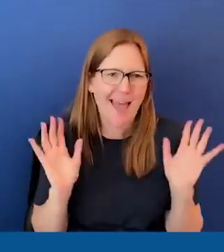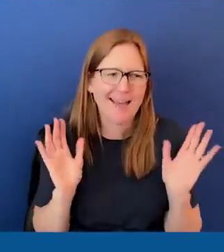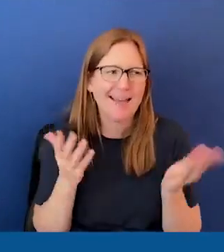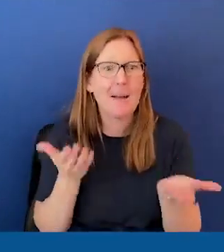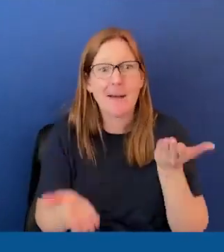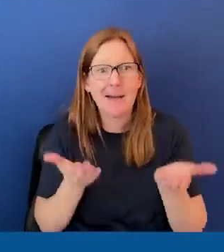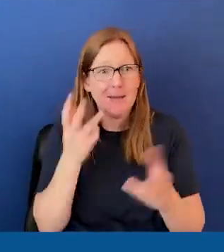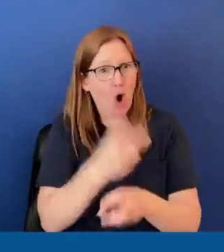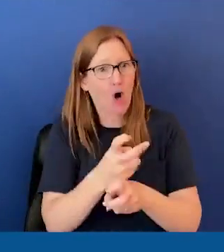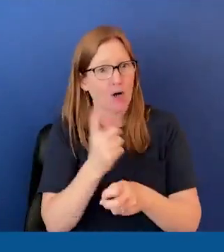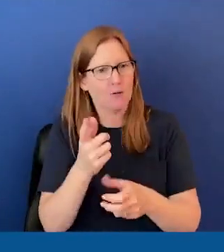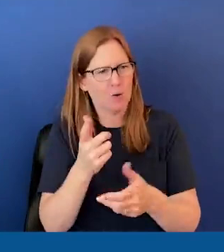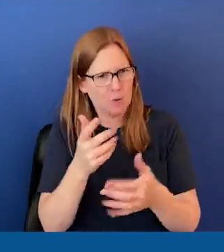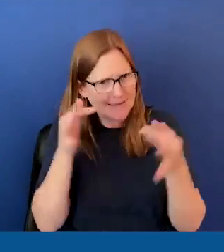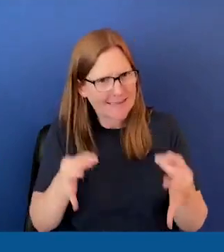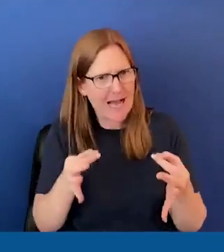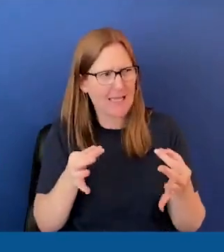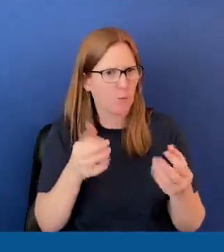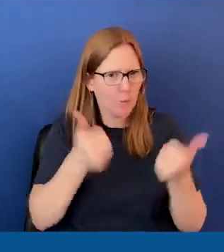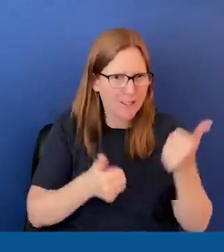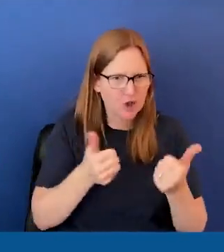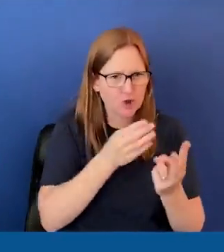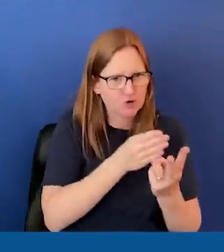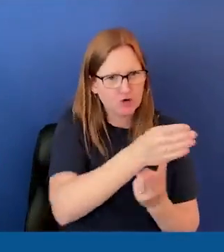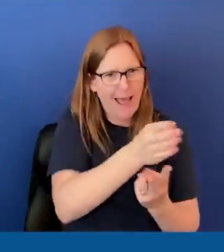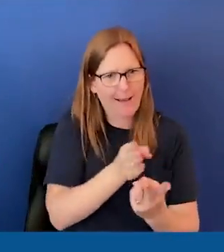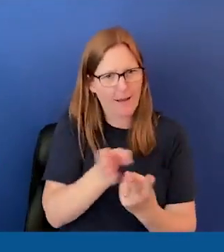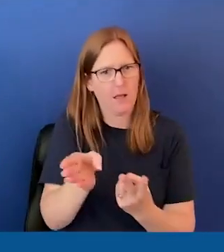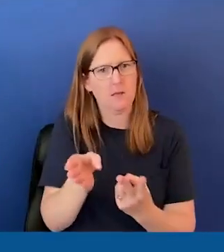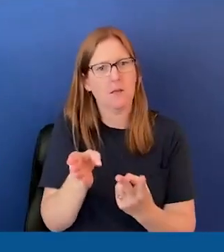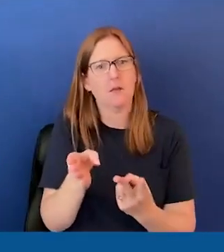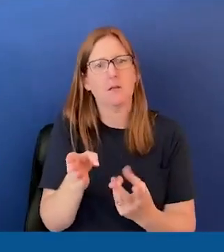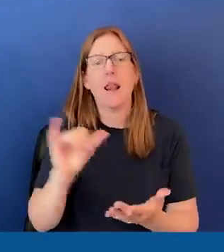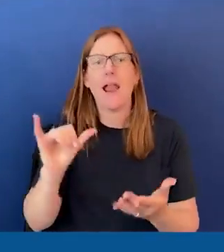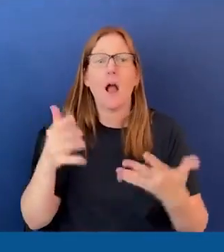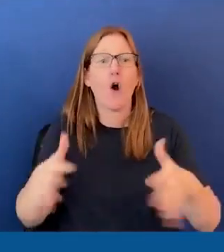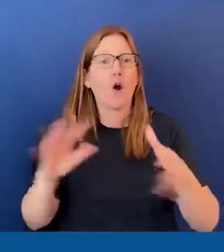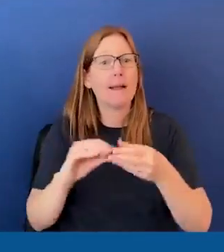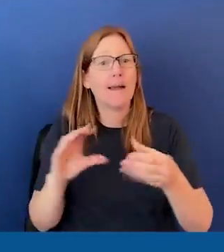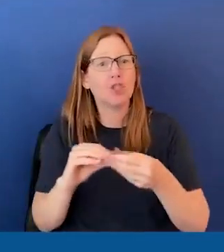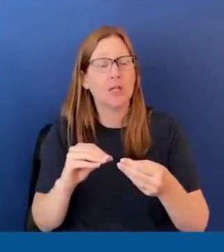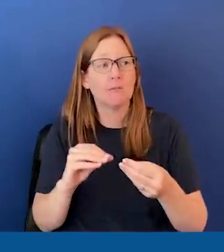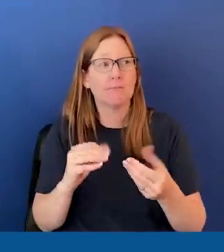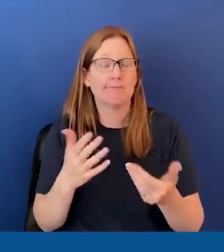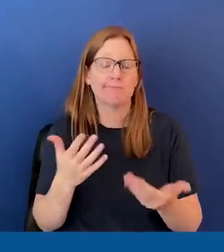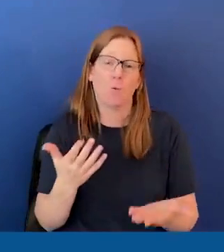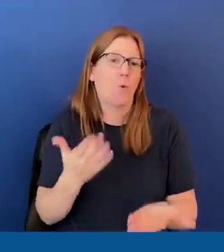hard to to exactly tease that out and as I said, we may find that we switch a